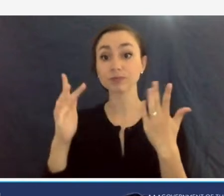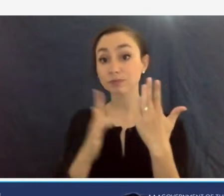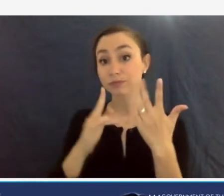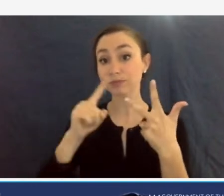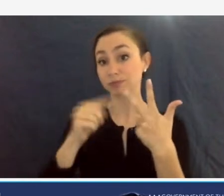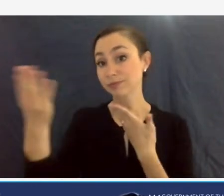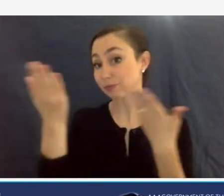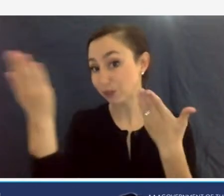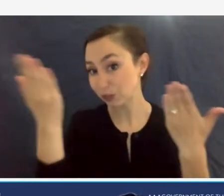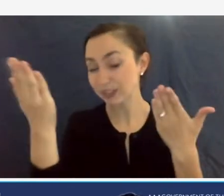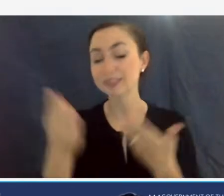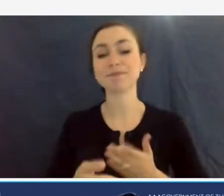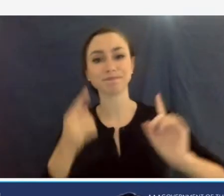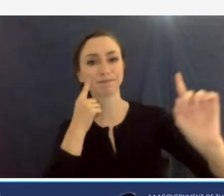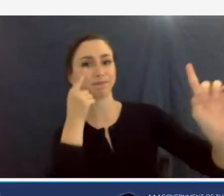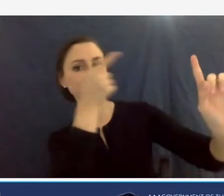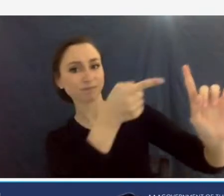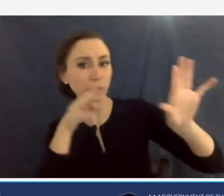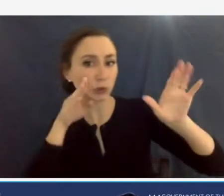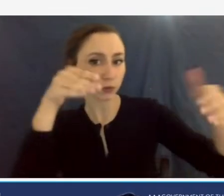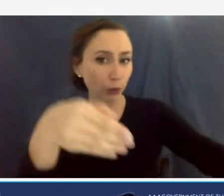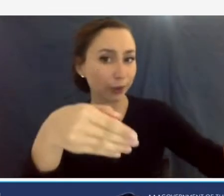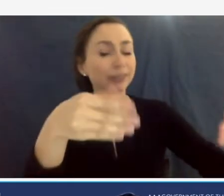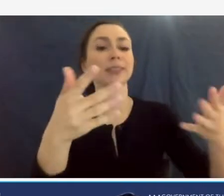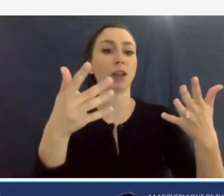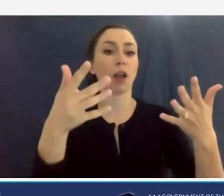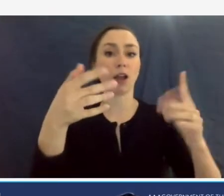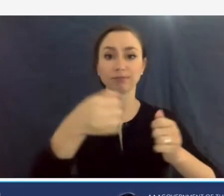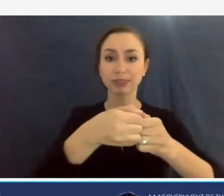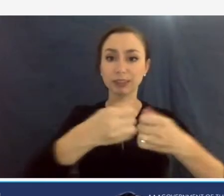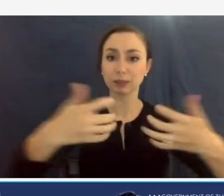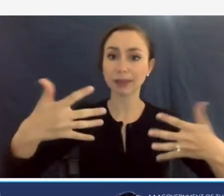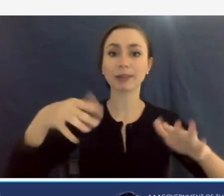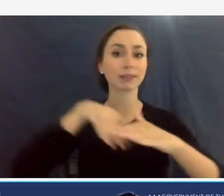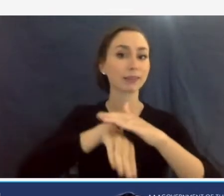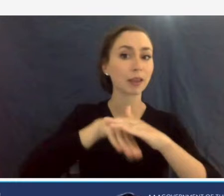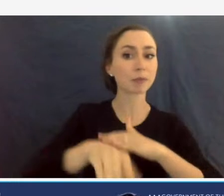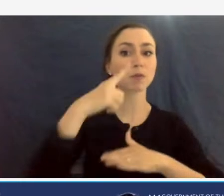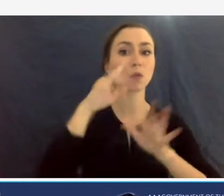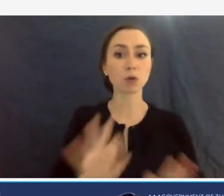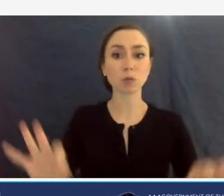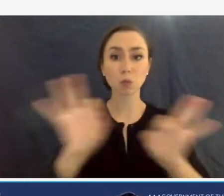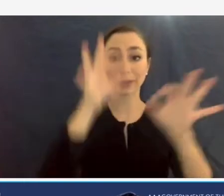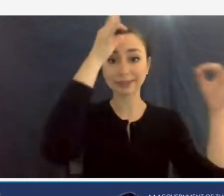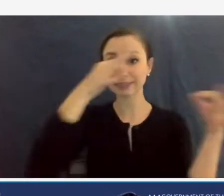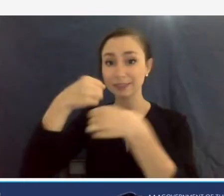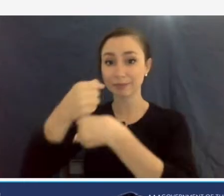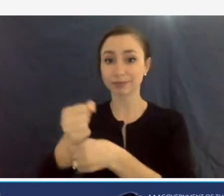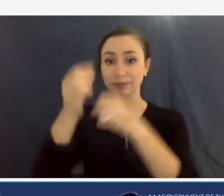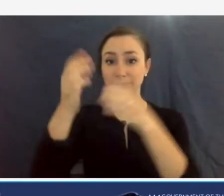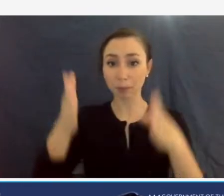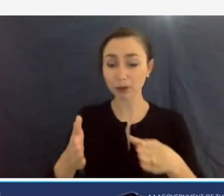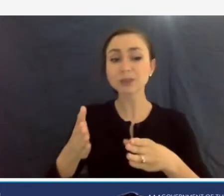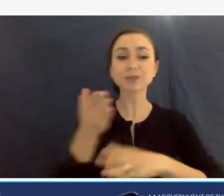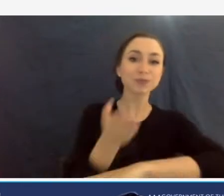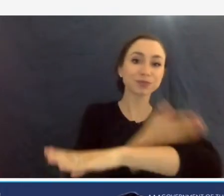aimed at expanding accessibility to key decision makers improving information and resource sharing